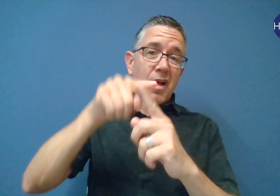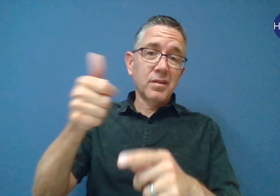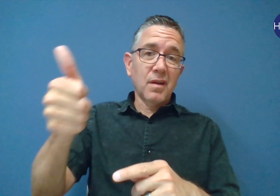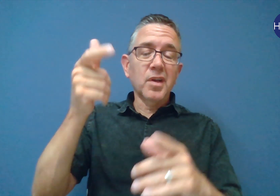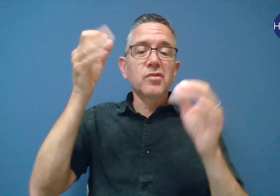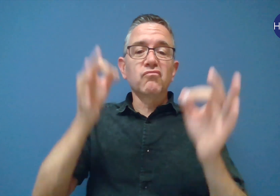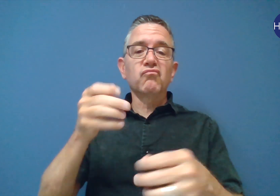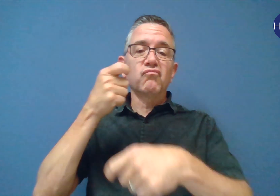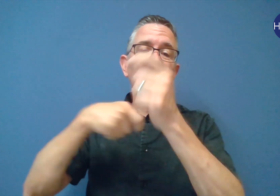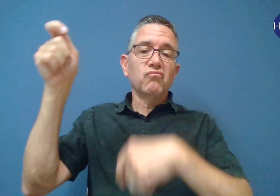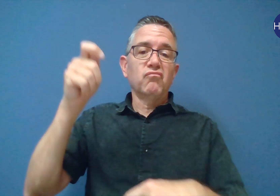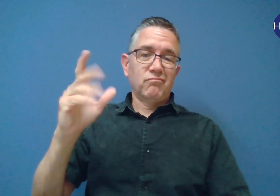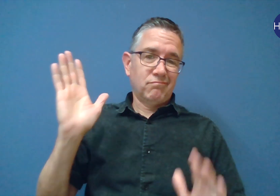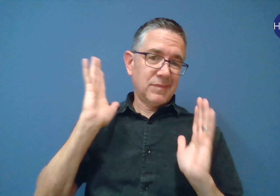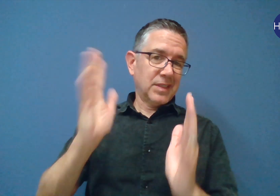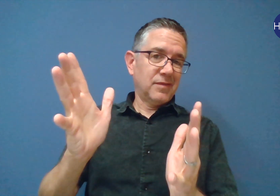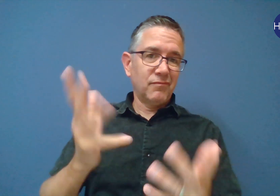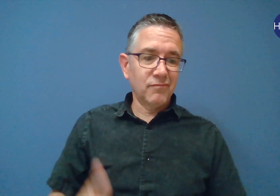Unless they decide to replace it with a new TV with caption built-in.